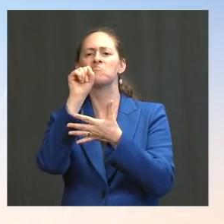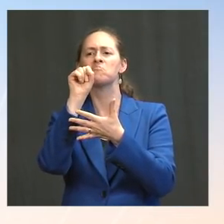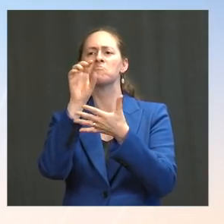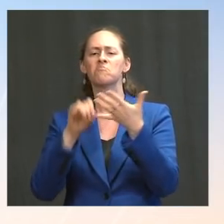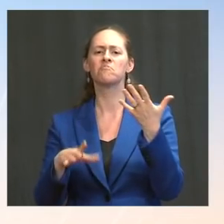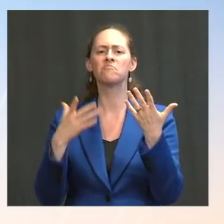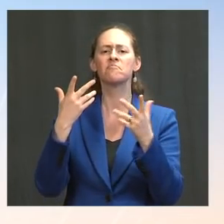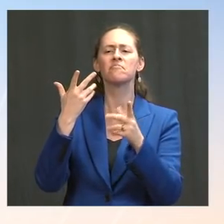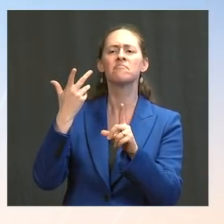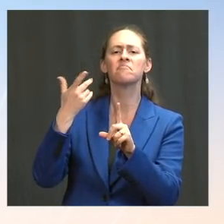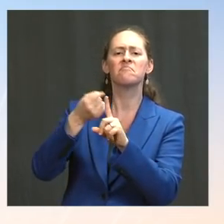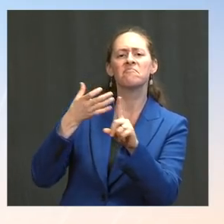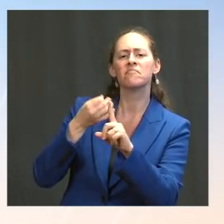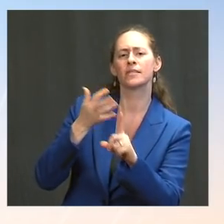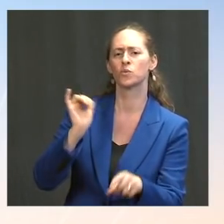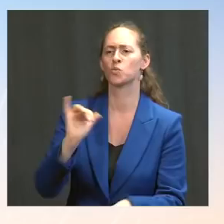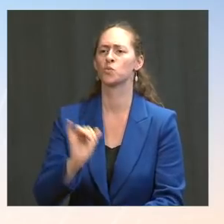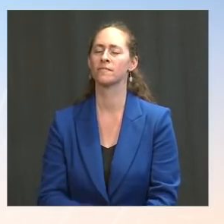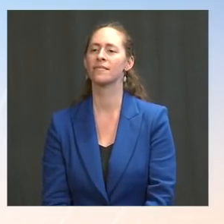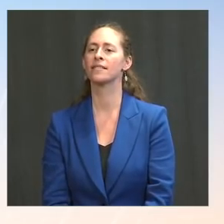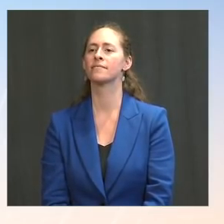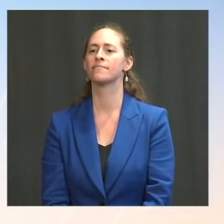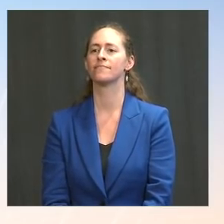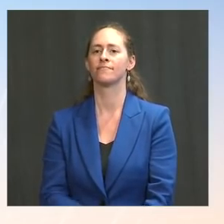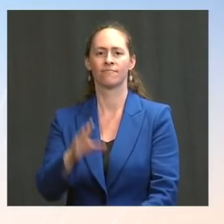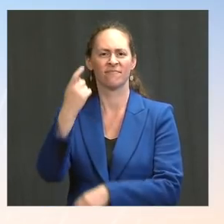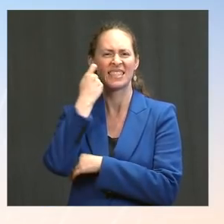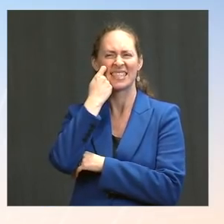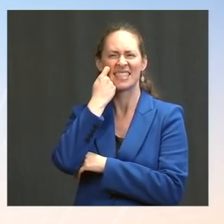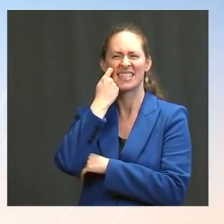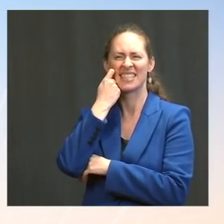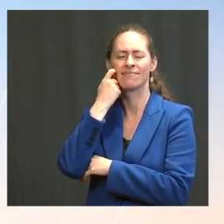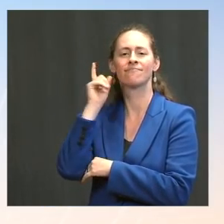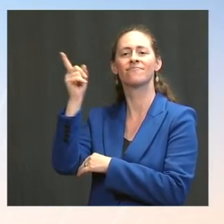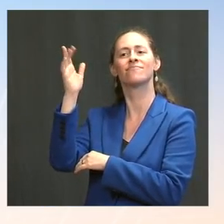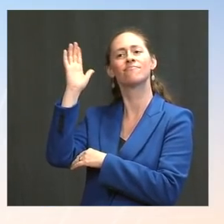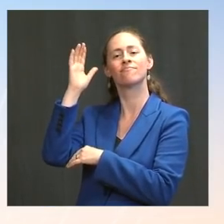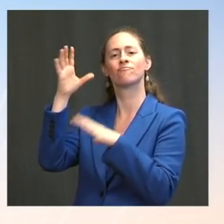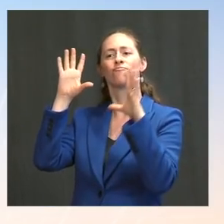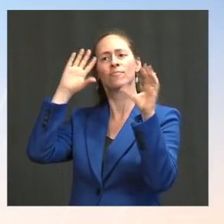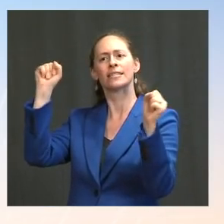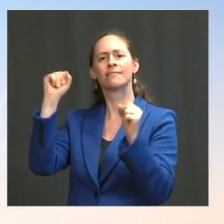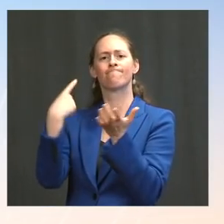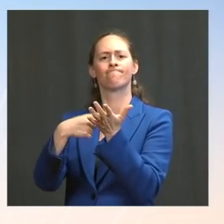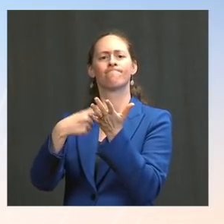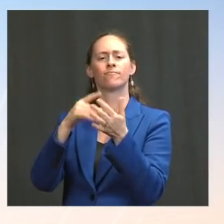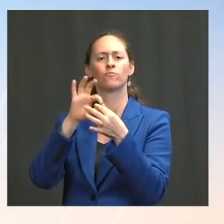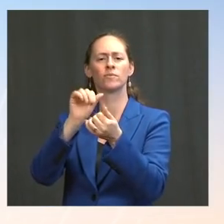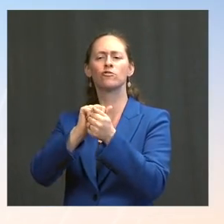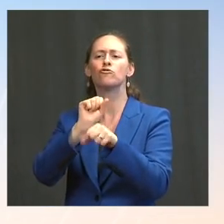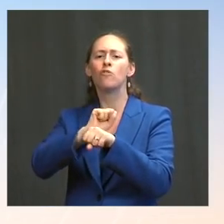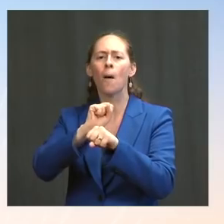You all heard the President discussing the employment report that we got today, so I just wanted to provide a little bit of additional context